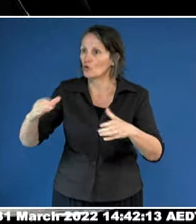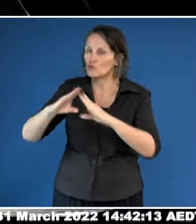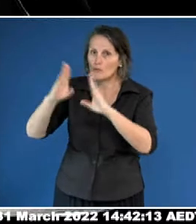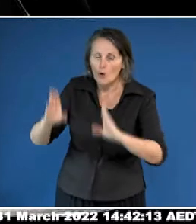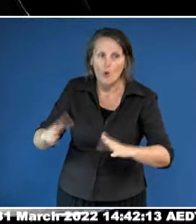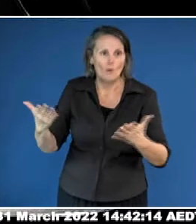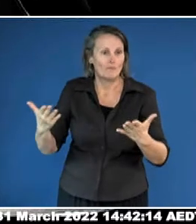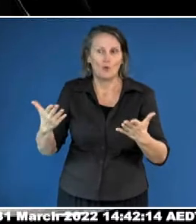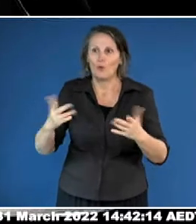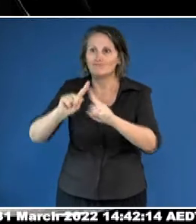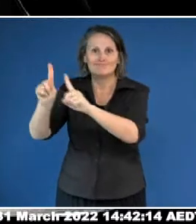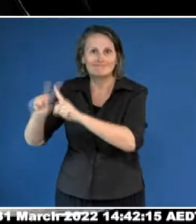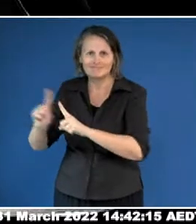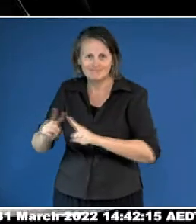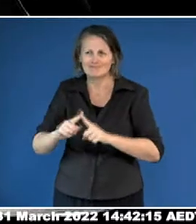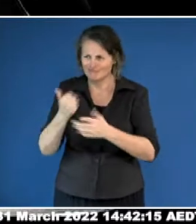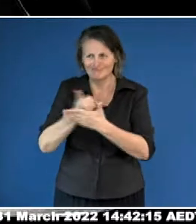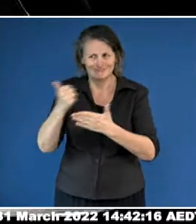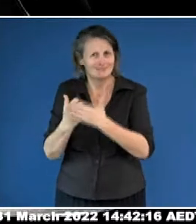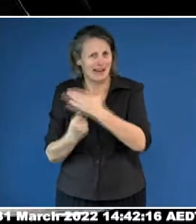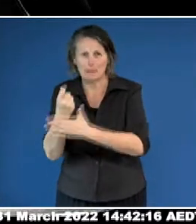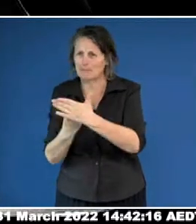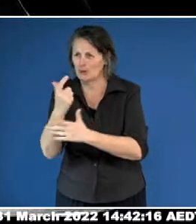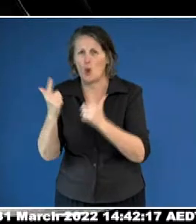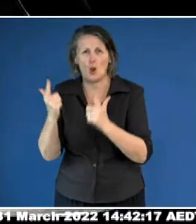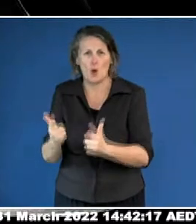That's why WWDA thinks it's really important to be considering places like disability